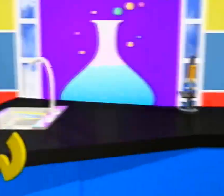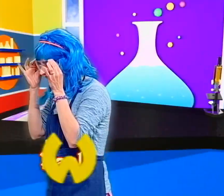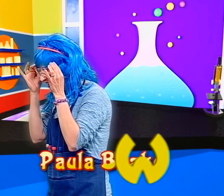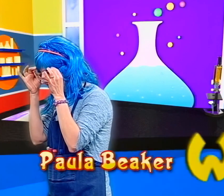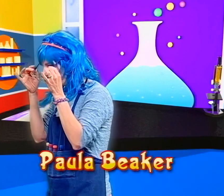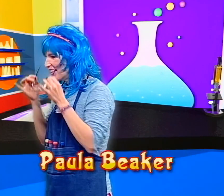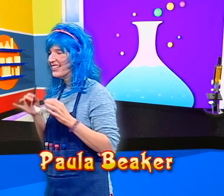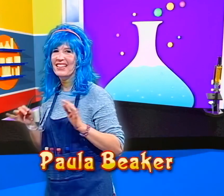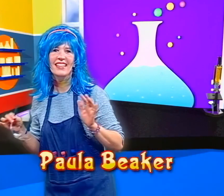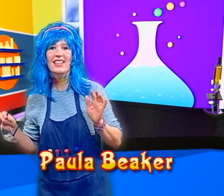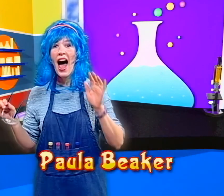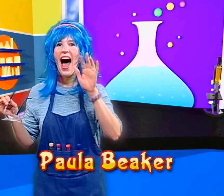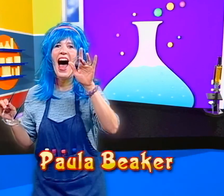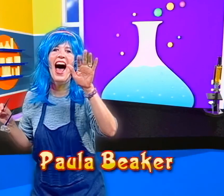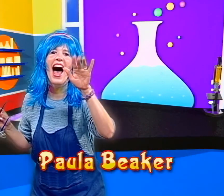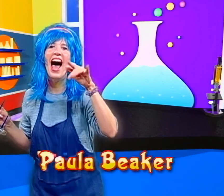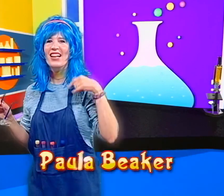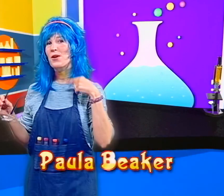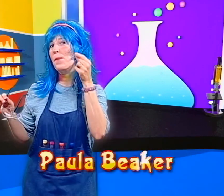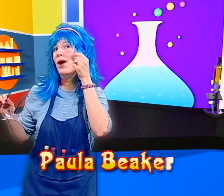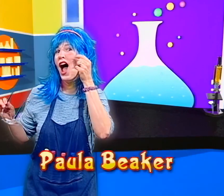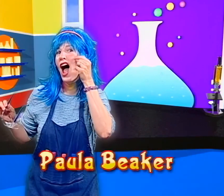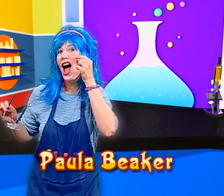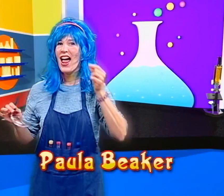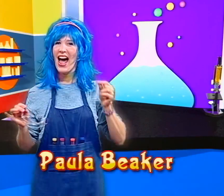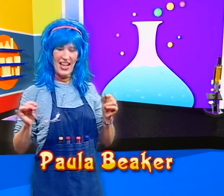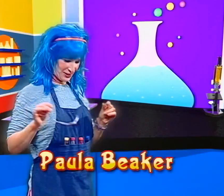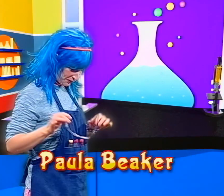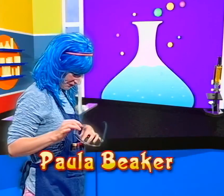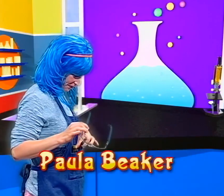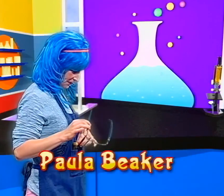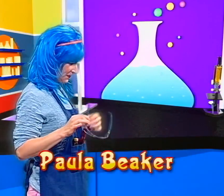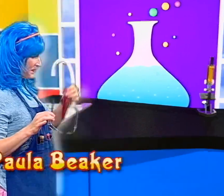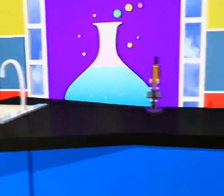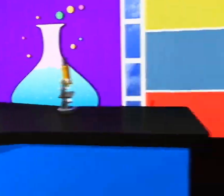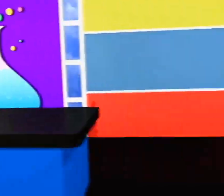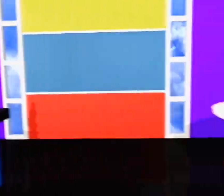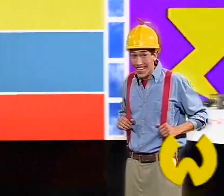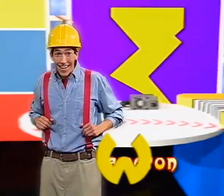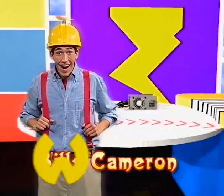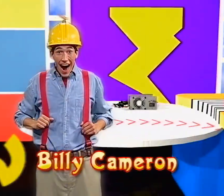THERE'S A SPECIAL PLACE I KNOW WHERE I ALWAYS LOVE TO GO. COME WITH ME I'LL TAKE YOU THERE,